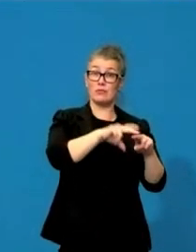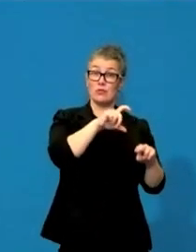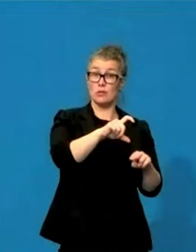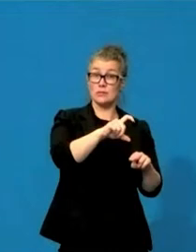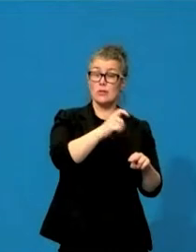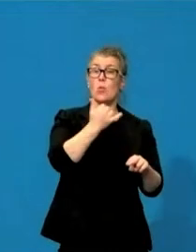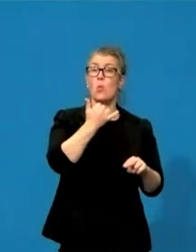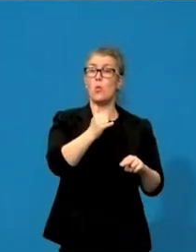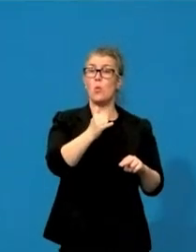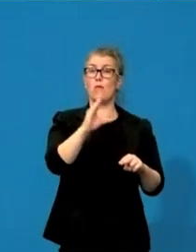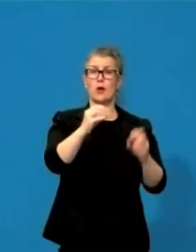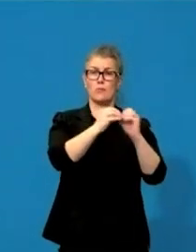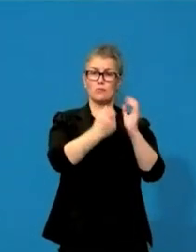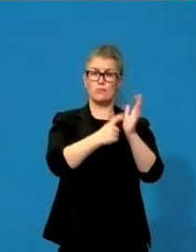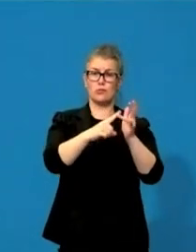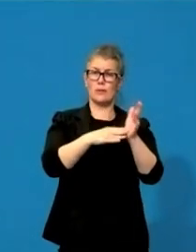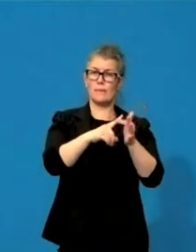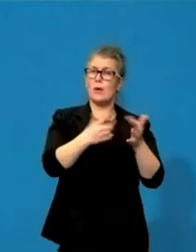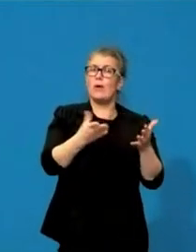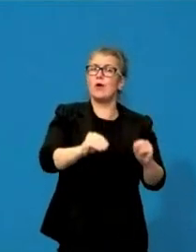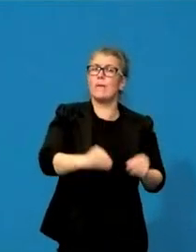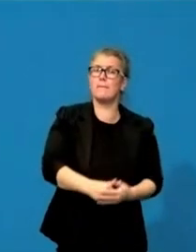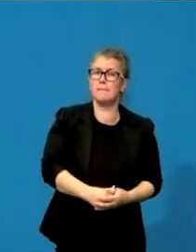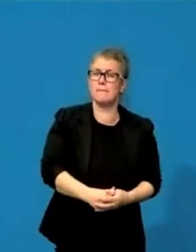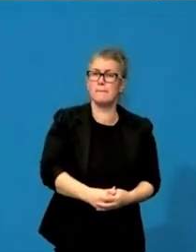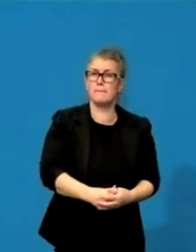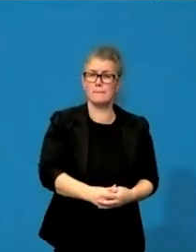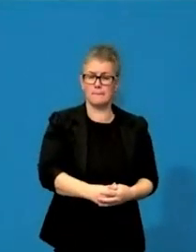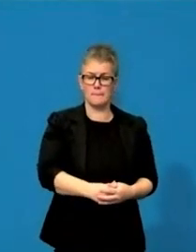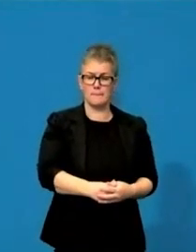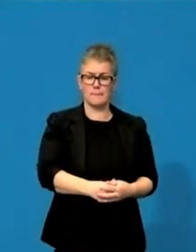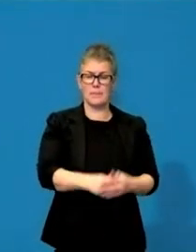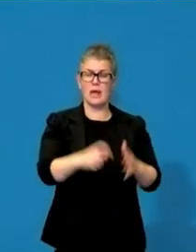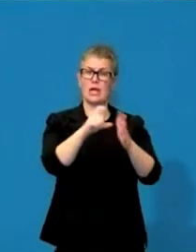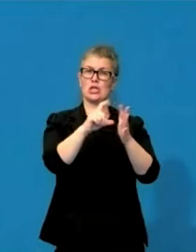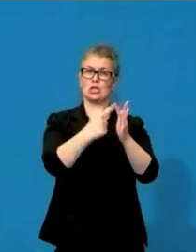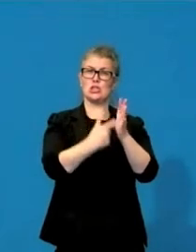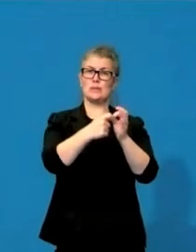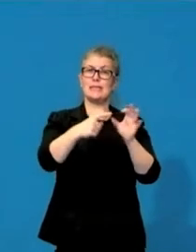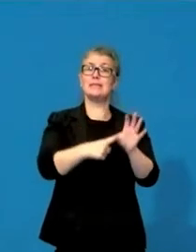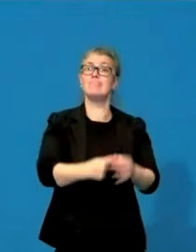Were they from Broome? Do you know where that person came from? Derby. They just come from Derby.